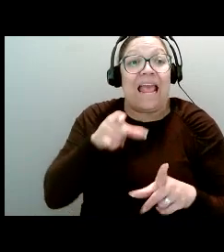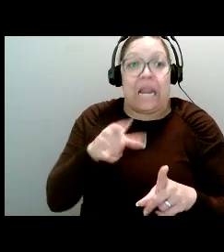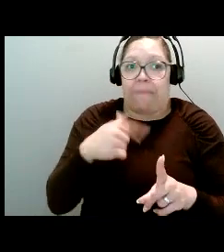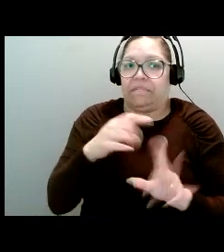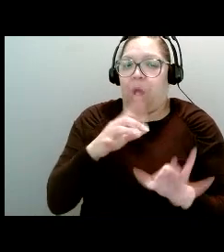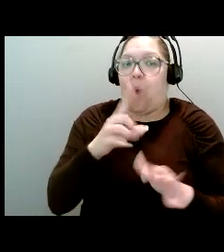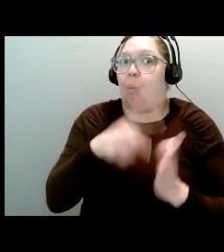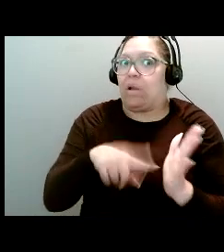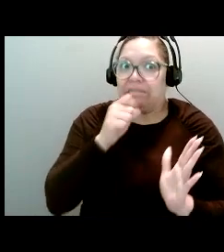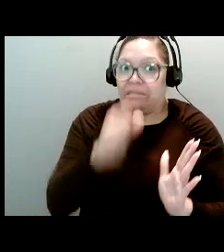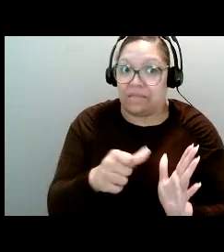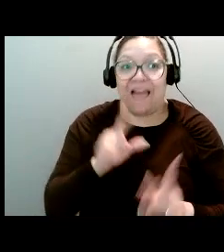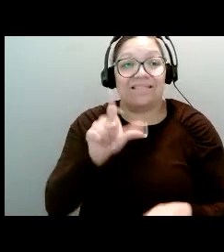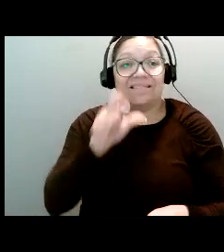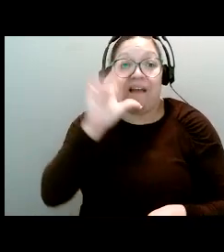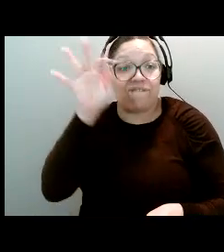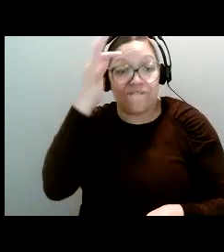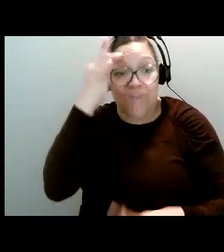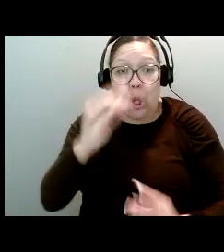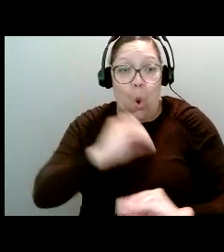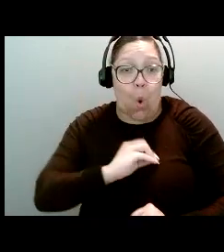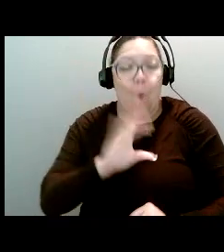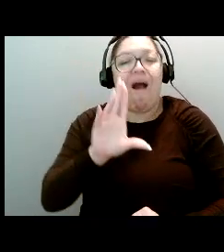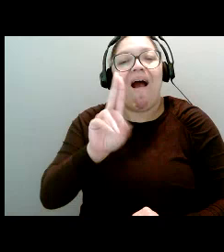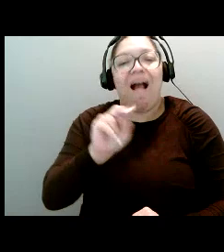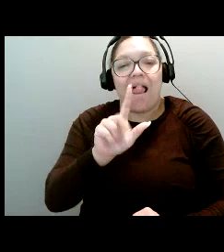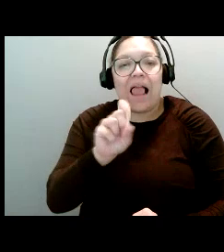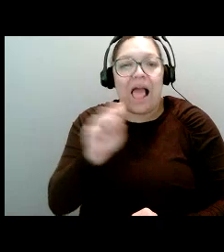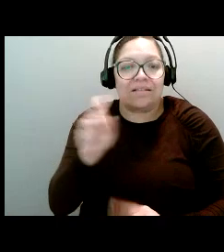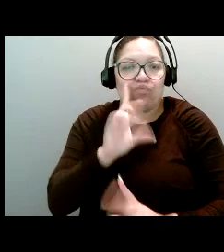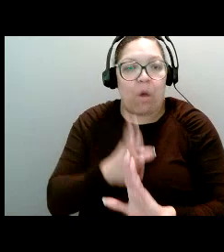The land is not federally owned unless it was previously federally owned before designation.